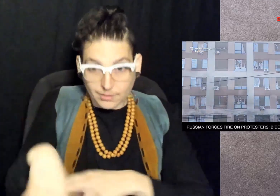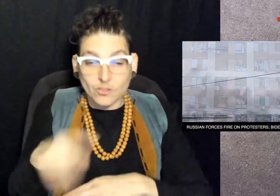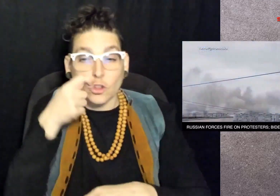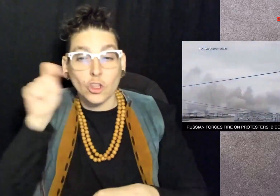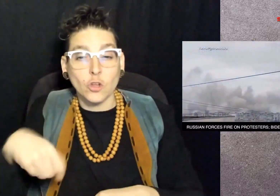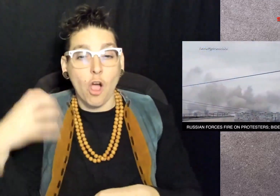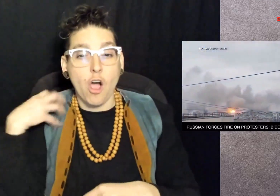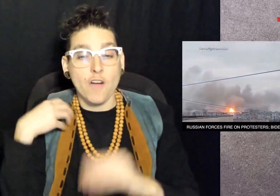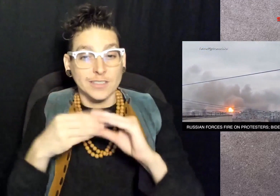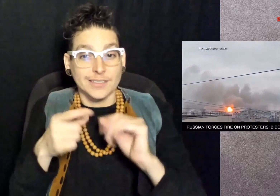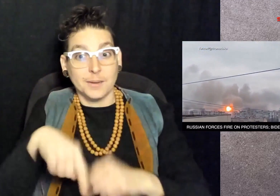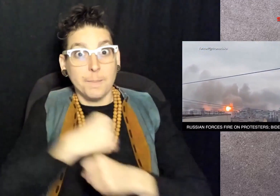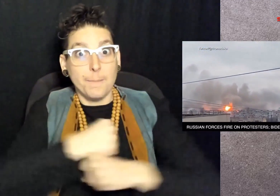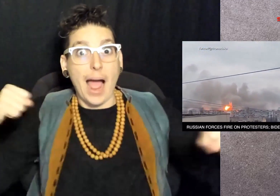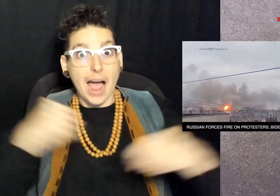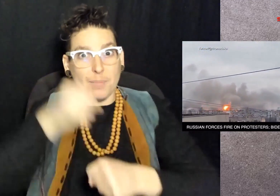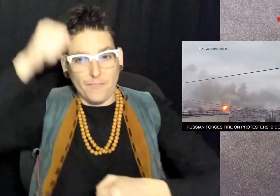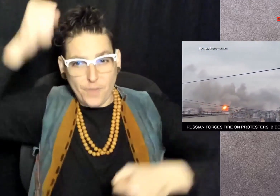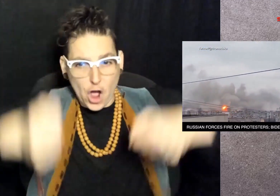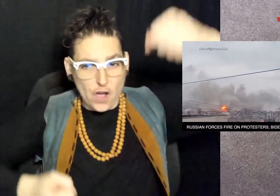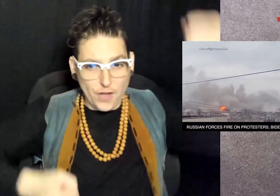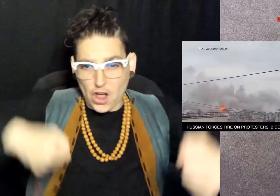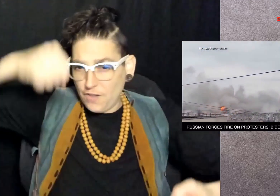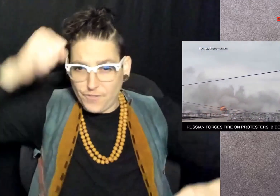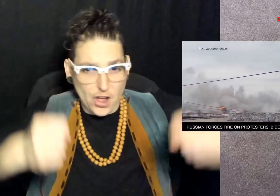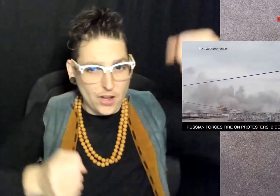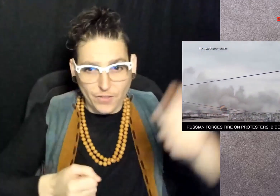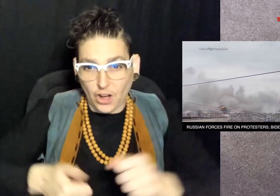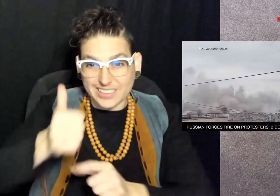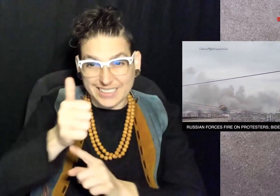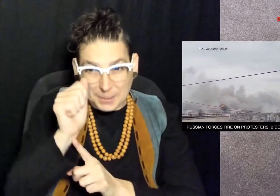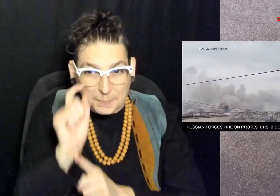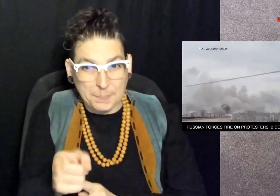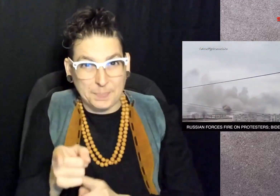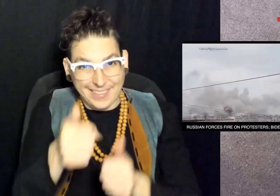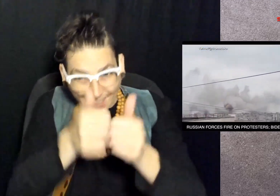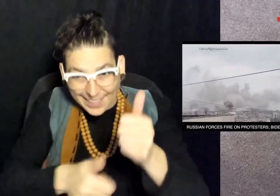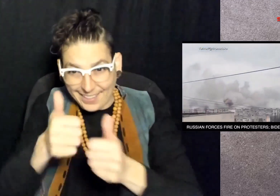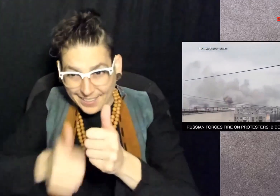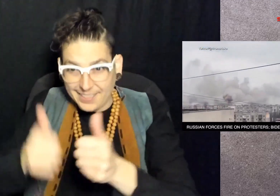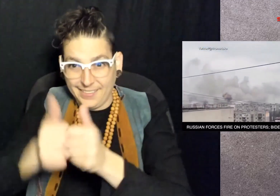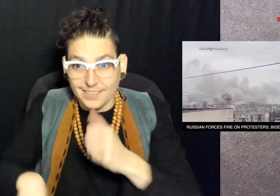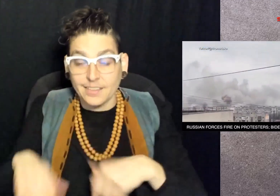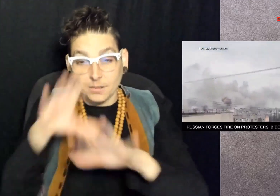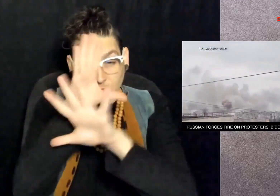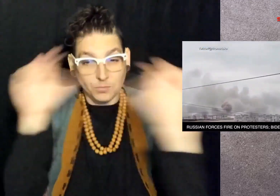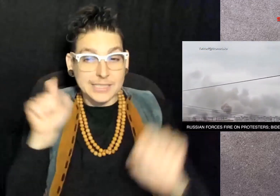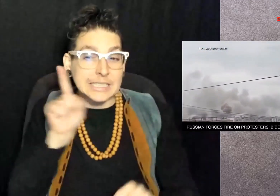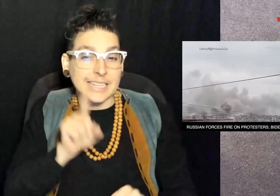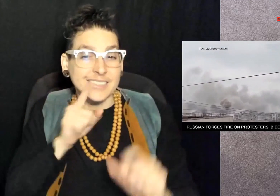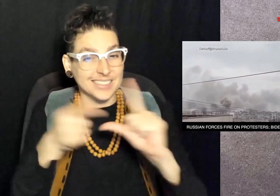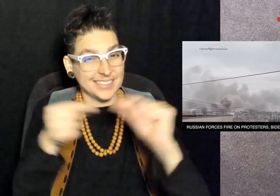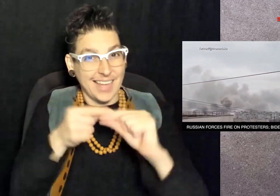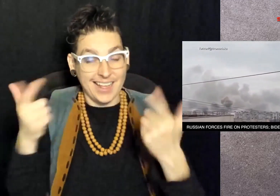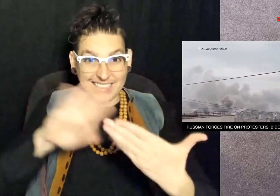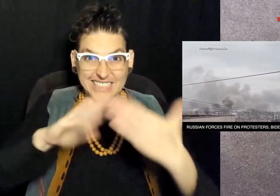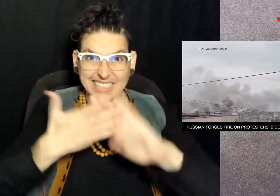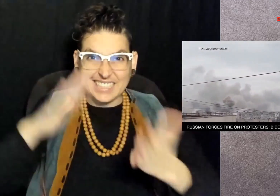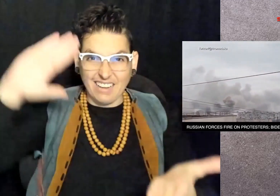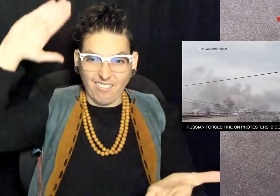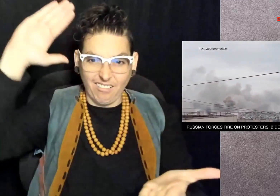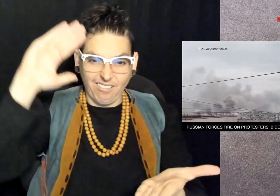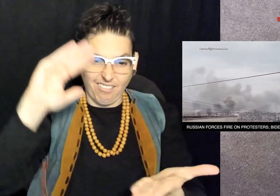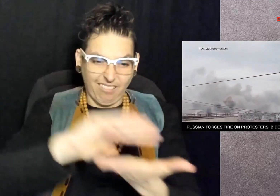the city of Mariupol Ukrainian officers there says bombs are falling every 10 minutes and